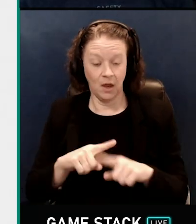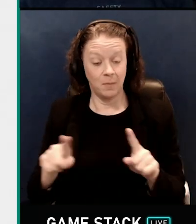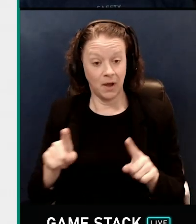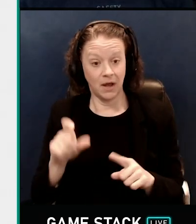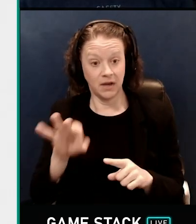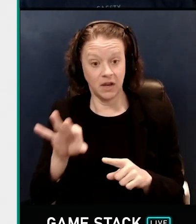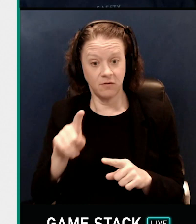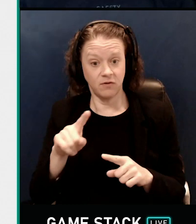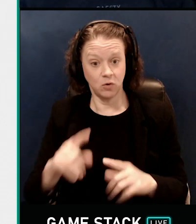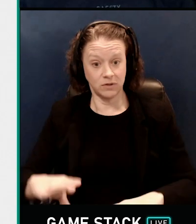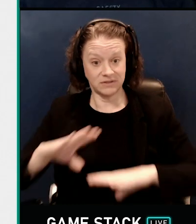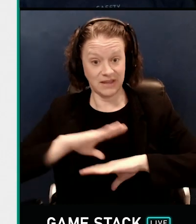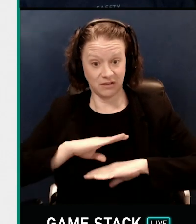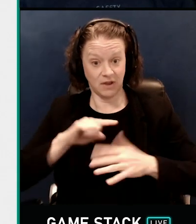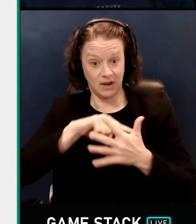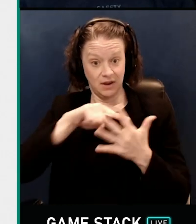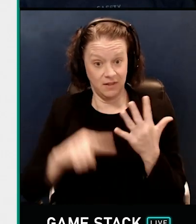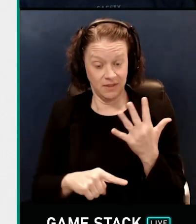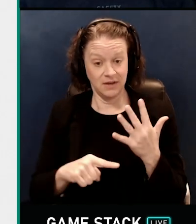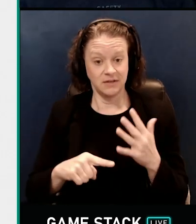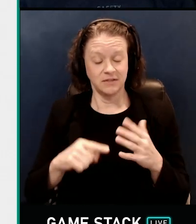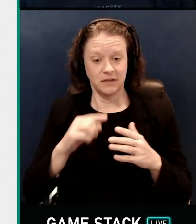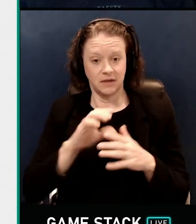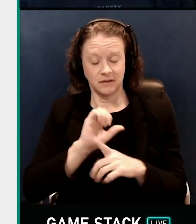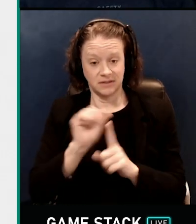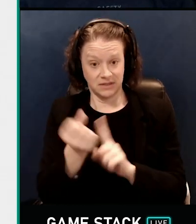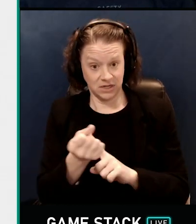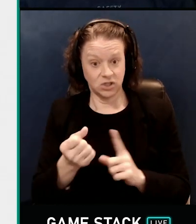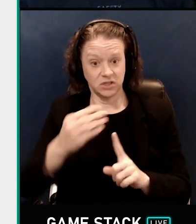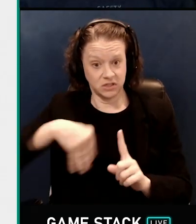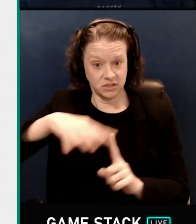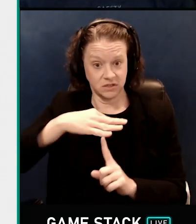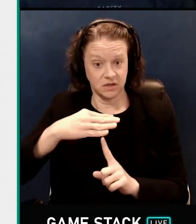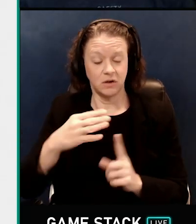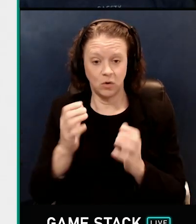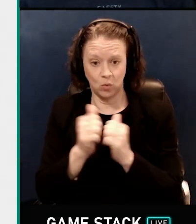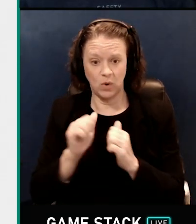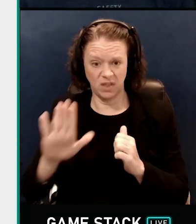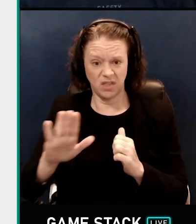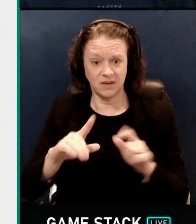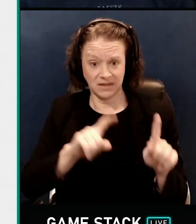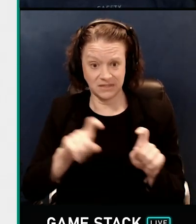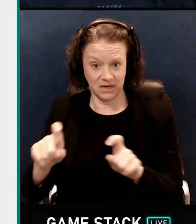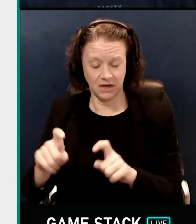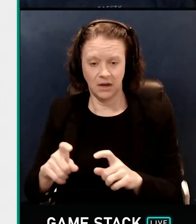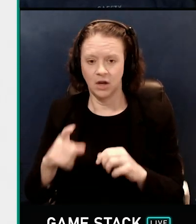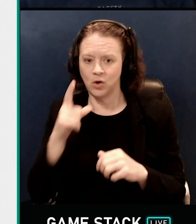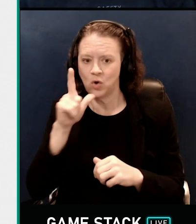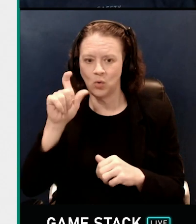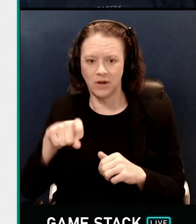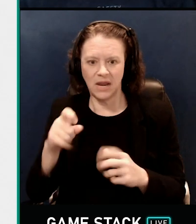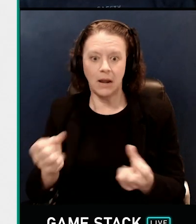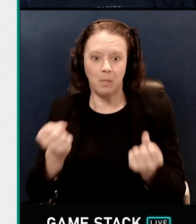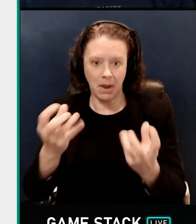that satisfy these conditions and there fast, reliable and cheap to modify, then you don't need so many low level tests.